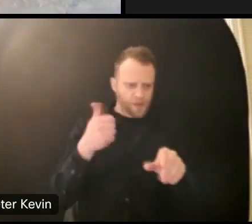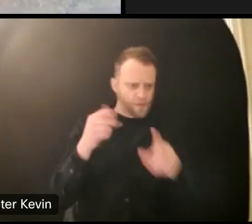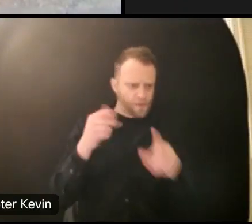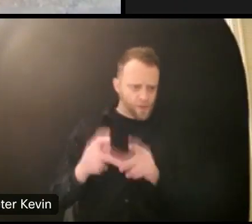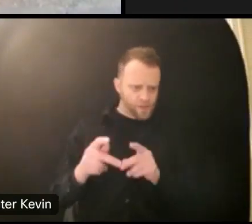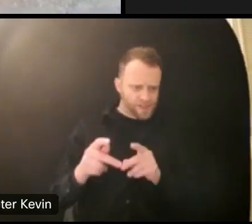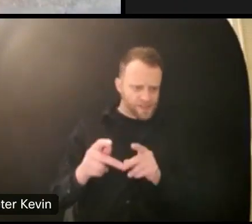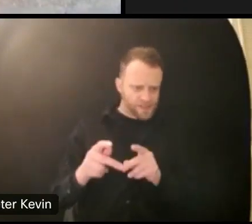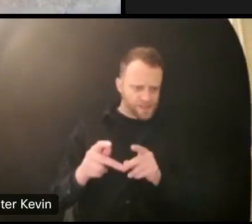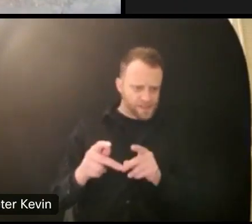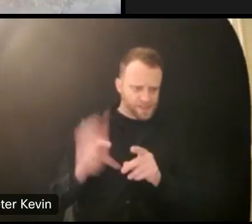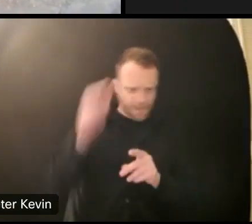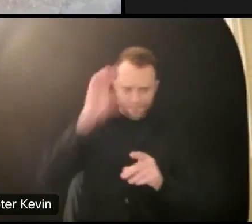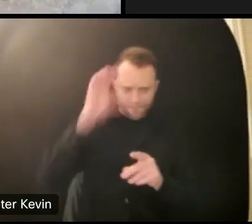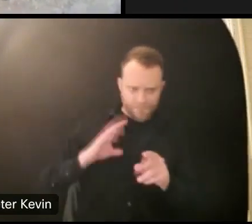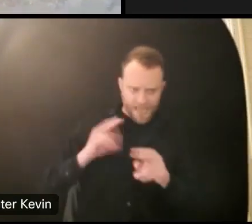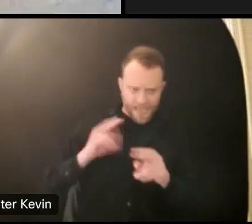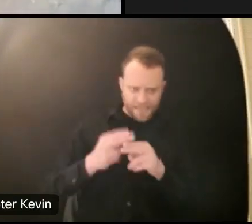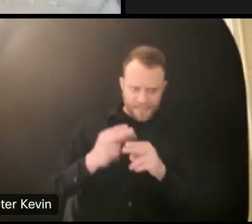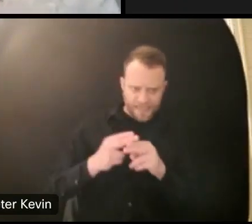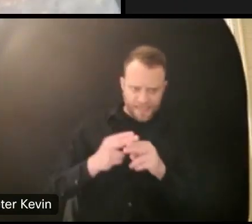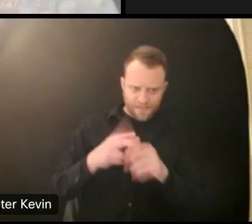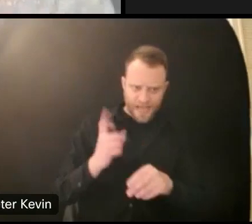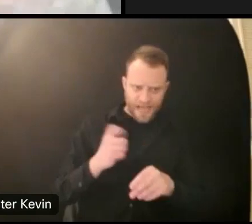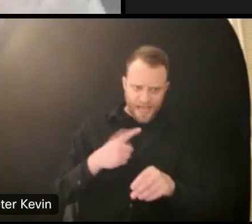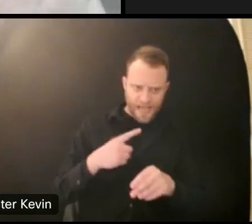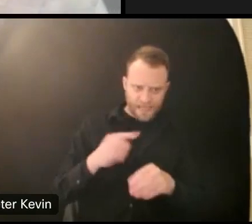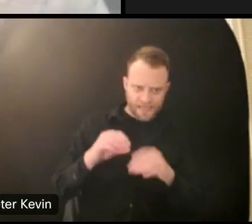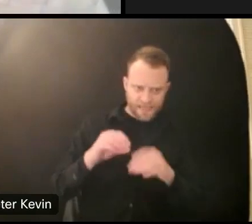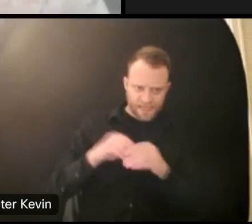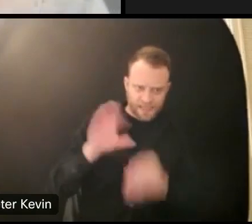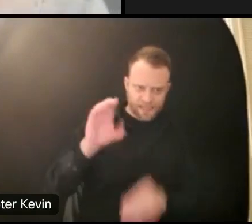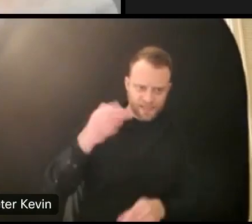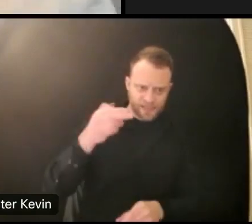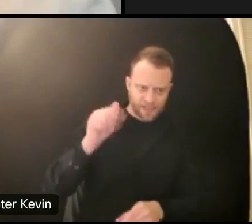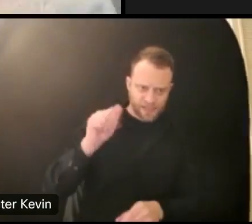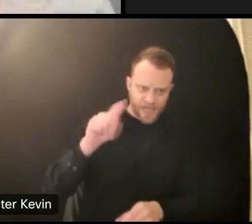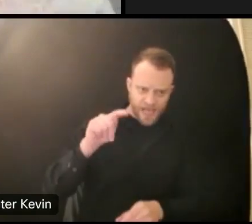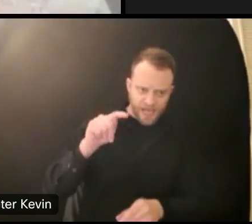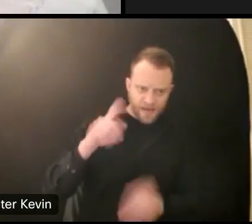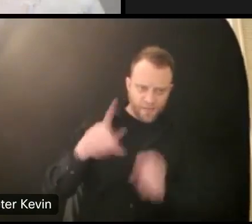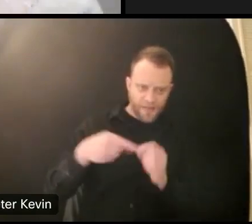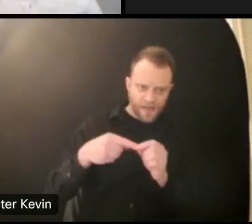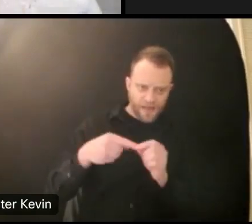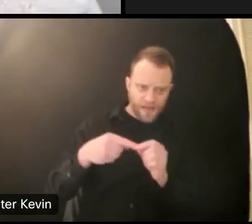oh I forgot his name - who asked about Single Member District meetings. What you may wish to do,